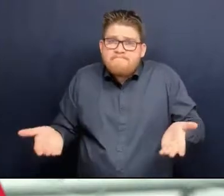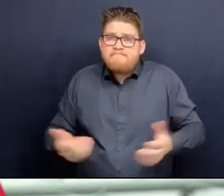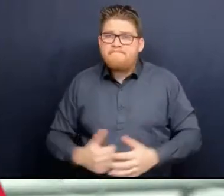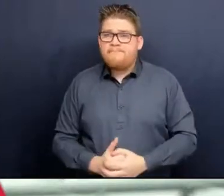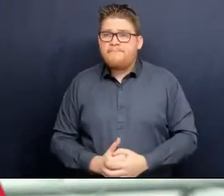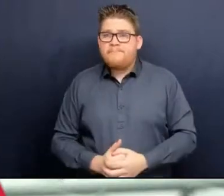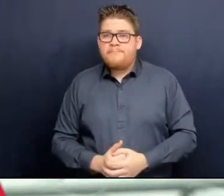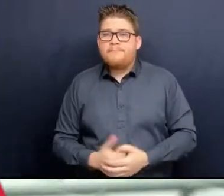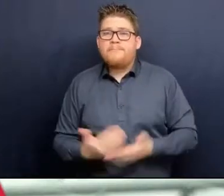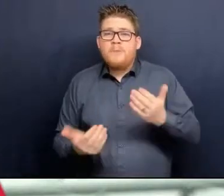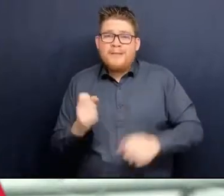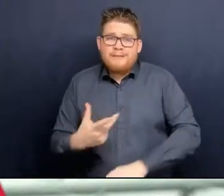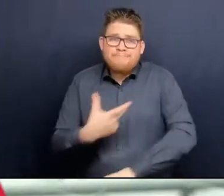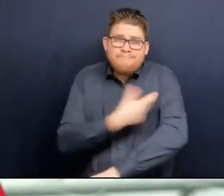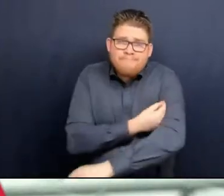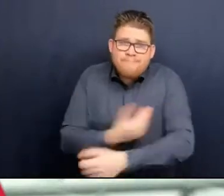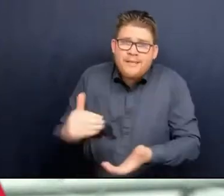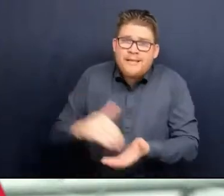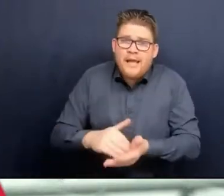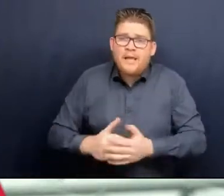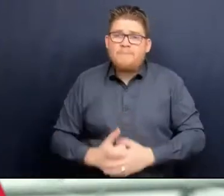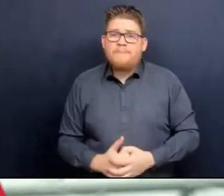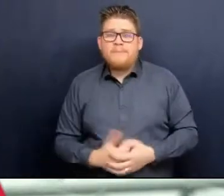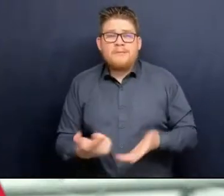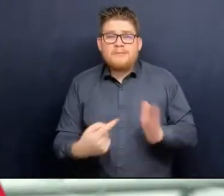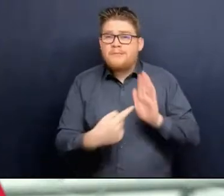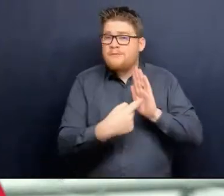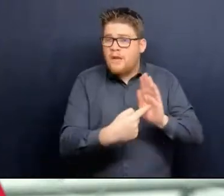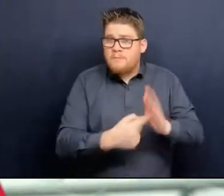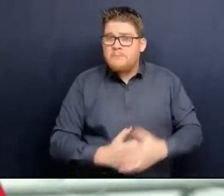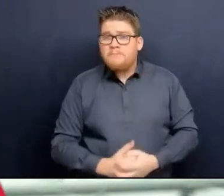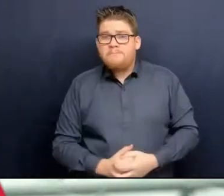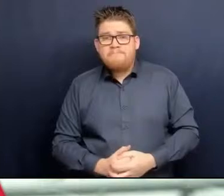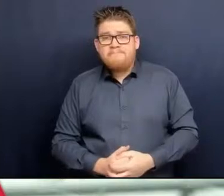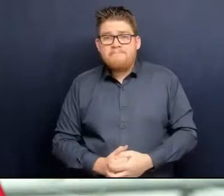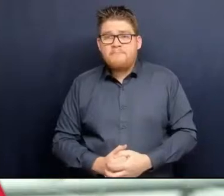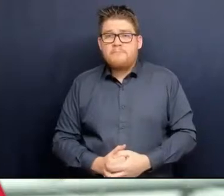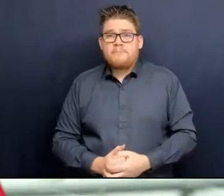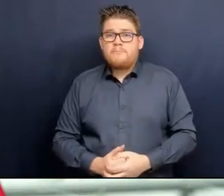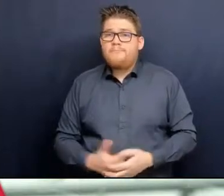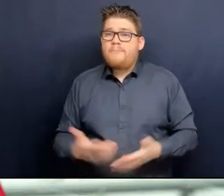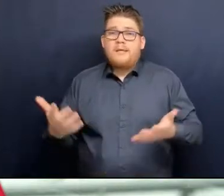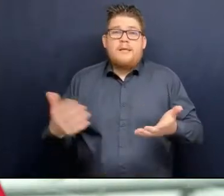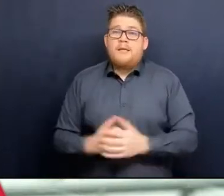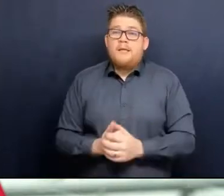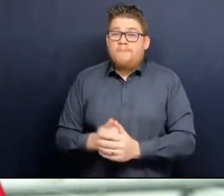face and we've been thinking